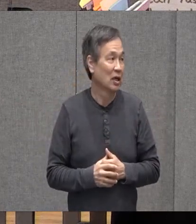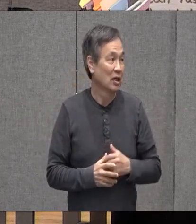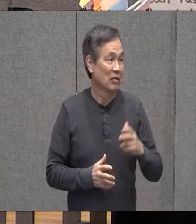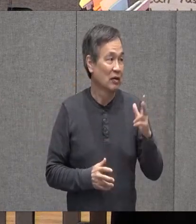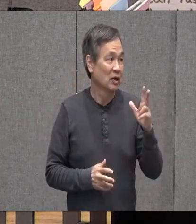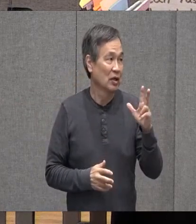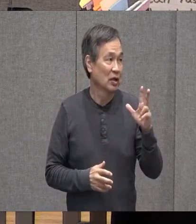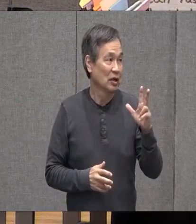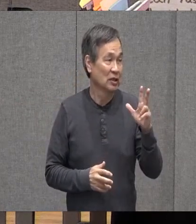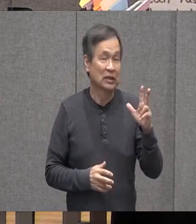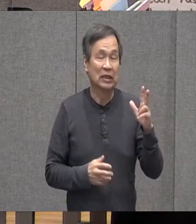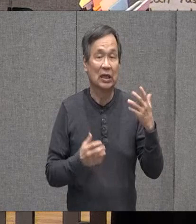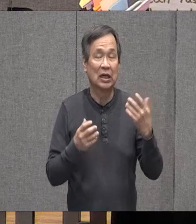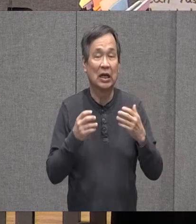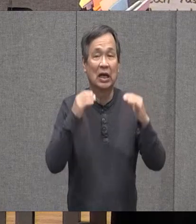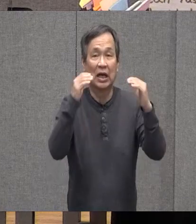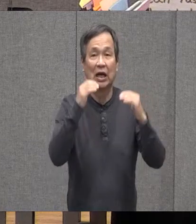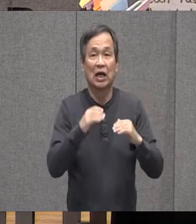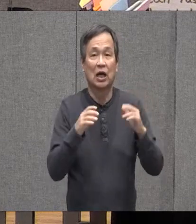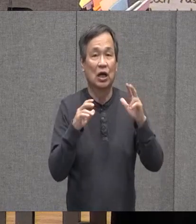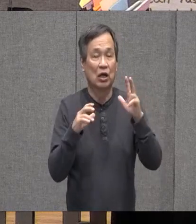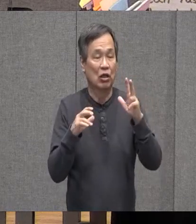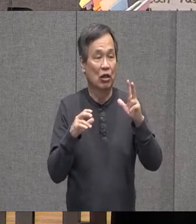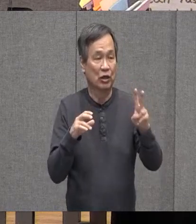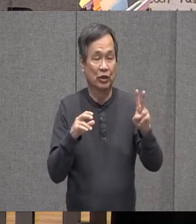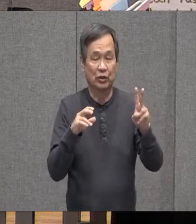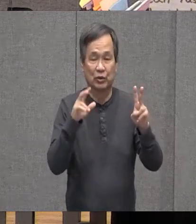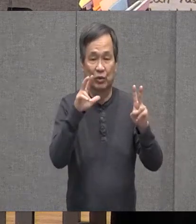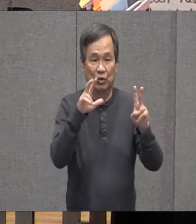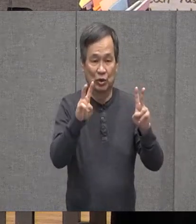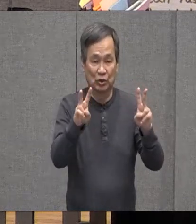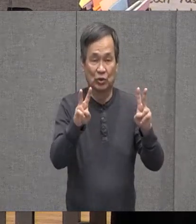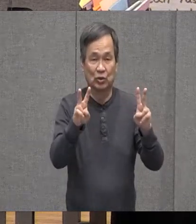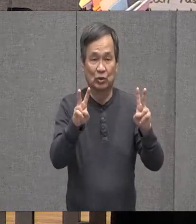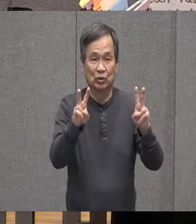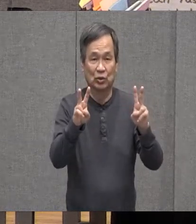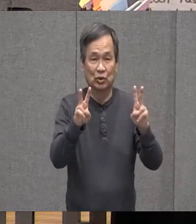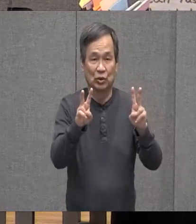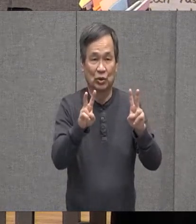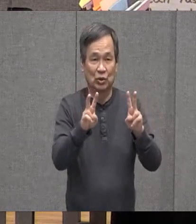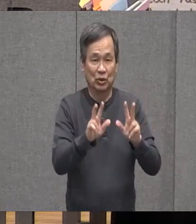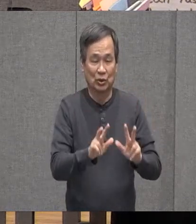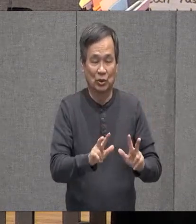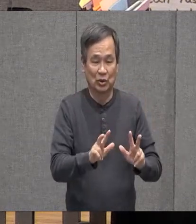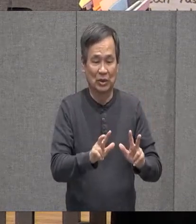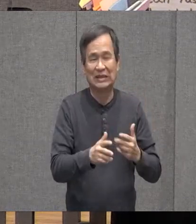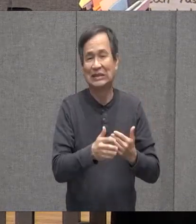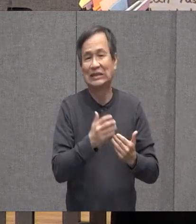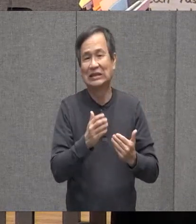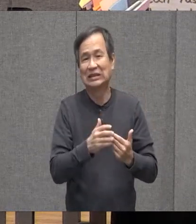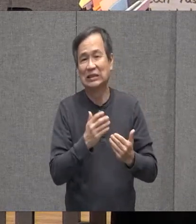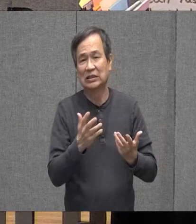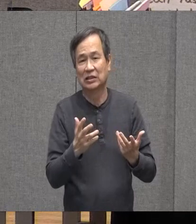Our next double is gonna be 32 plus 32. And that's a pretty easy one to put together, right?